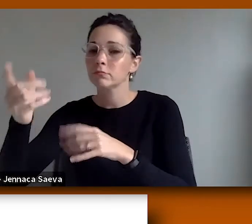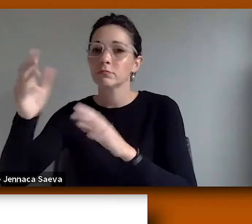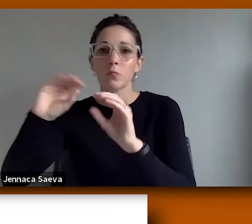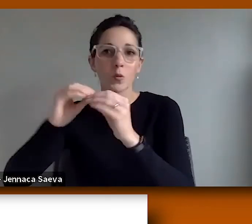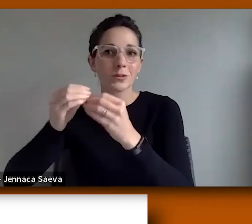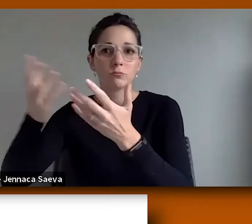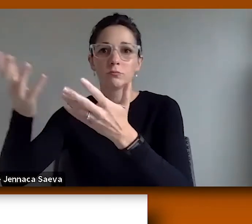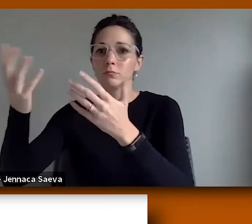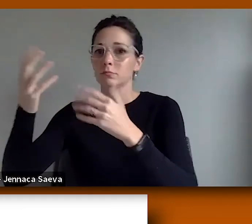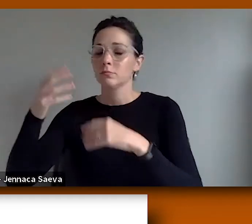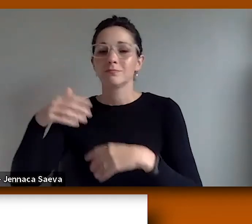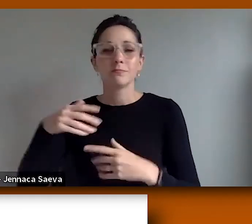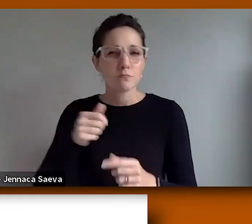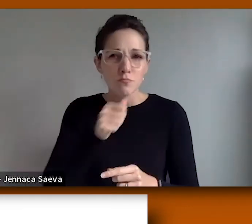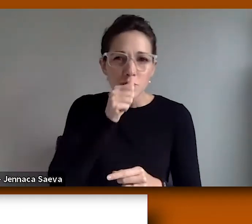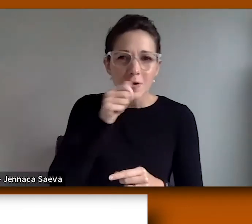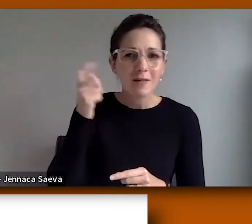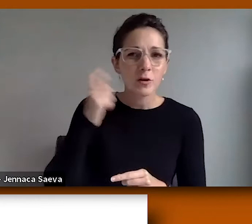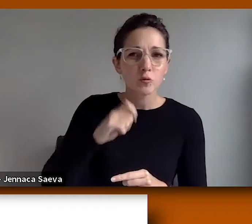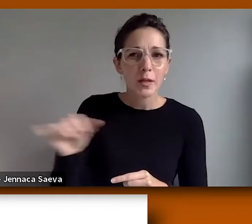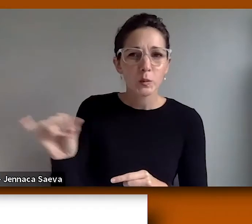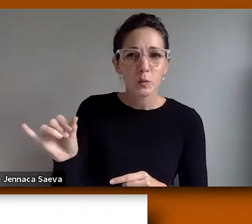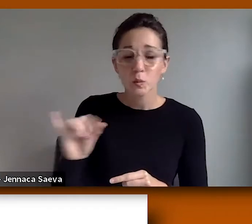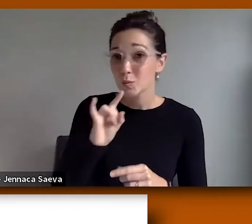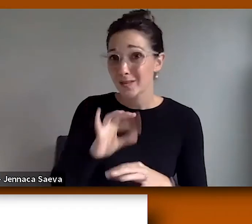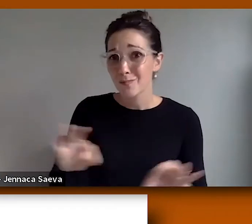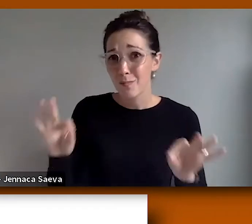Even for private grants, it can be very important.